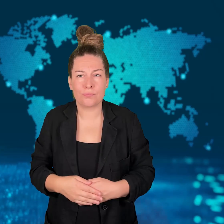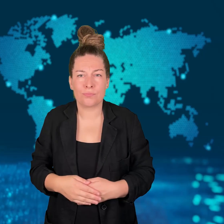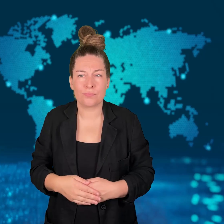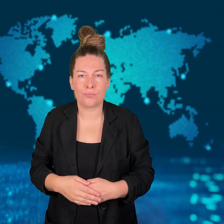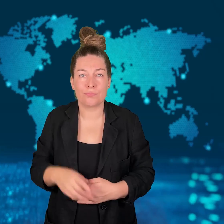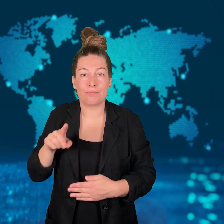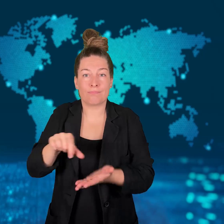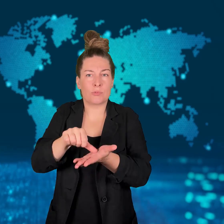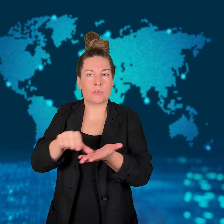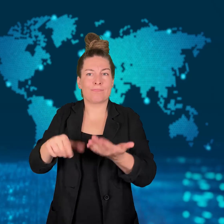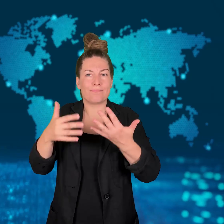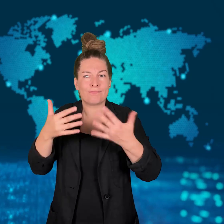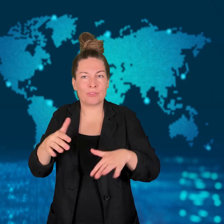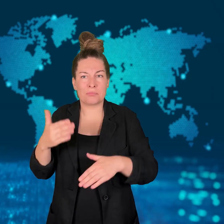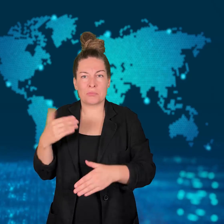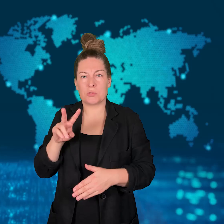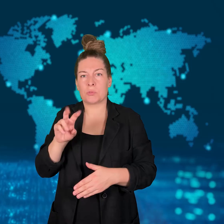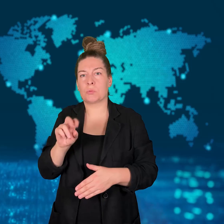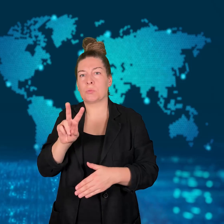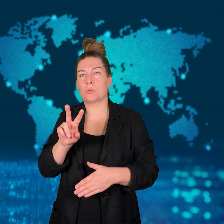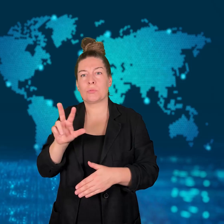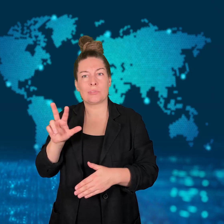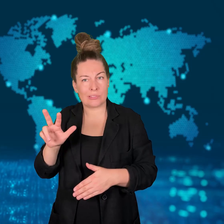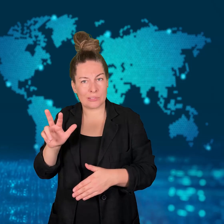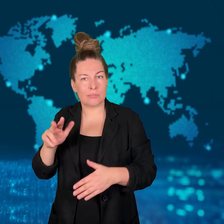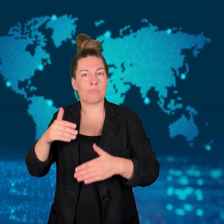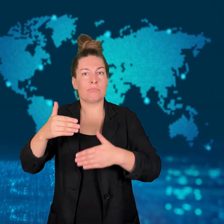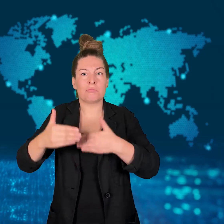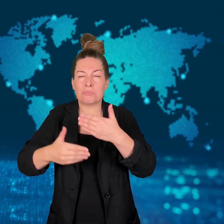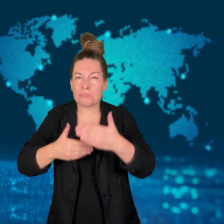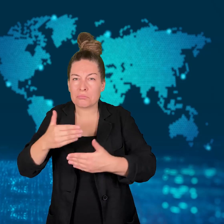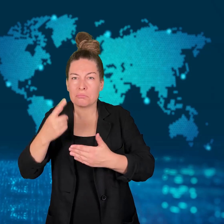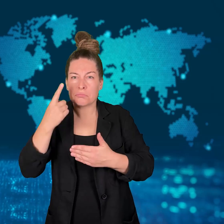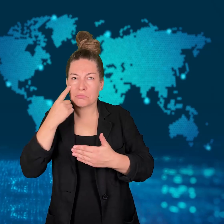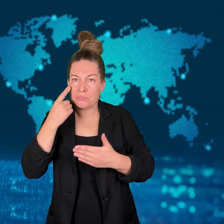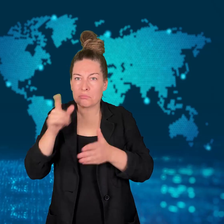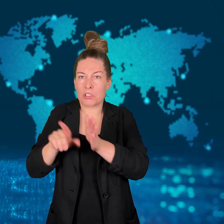The surgery took place in 2023, and it is now reported that